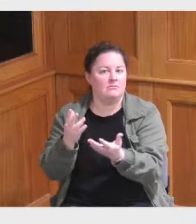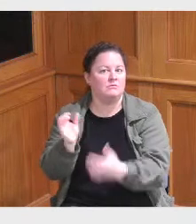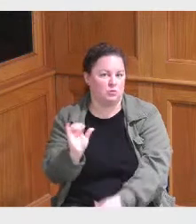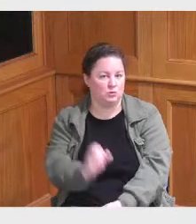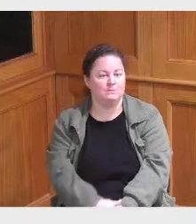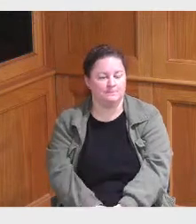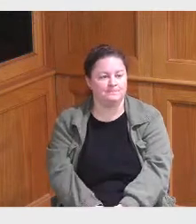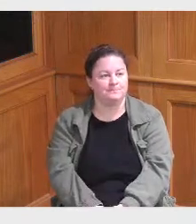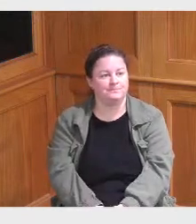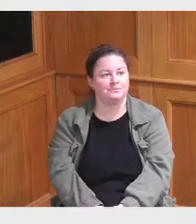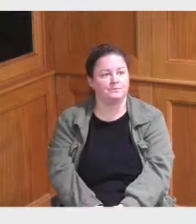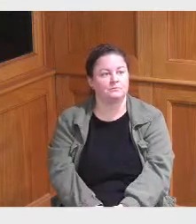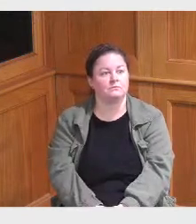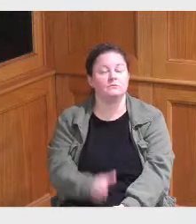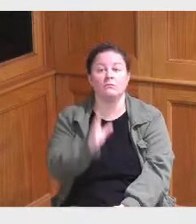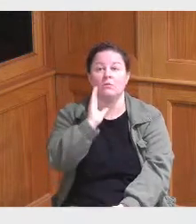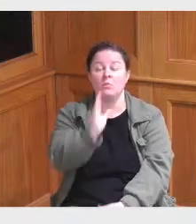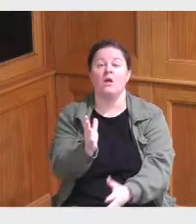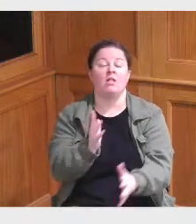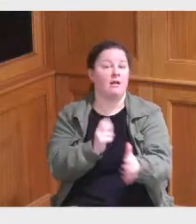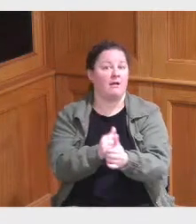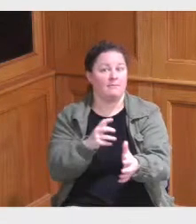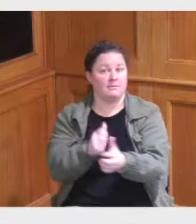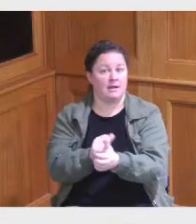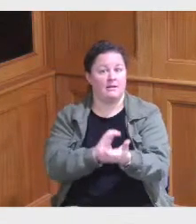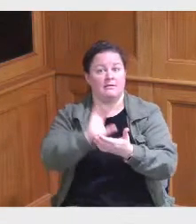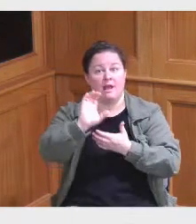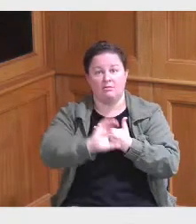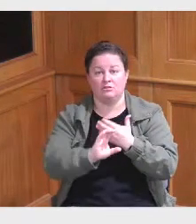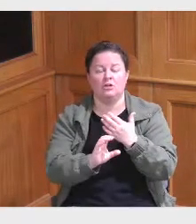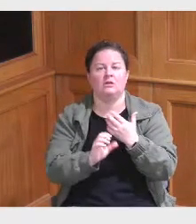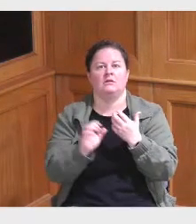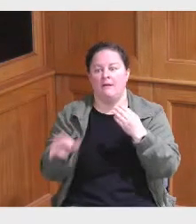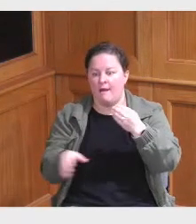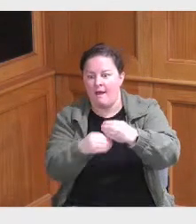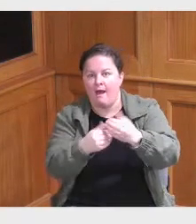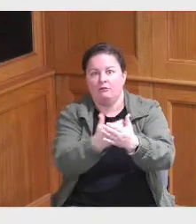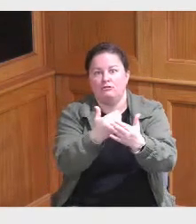we will continually update the calendar to add new events and remove sold out events to make